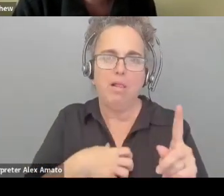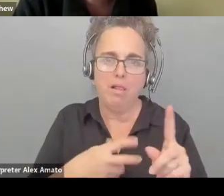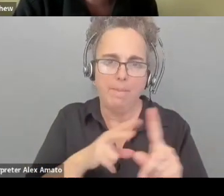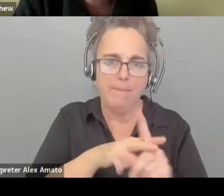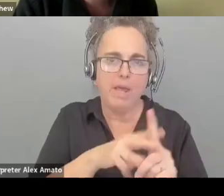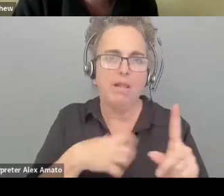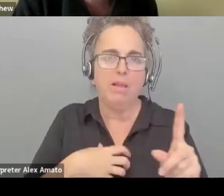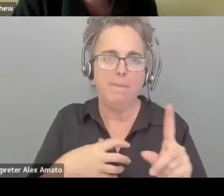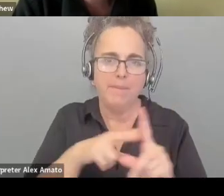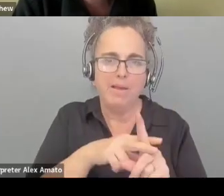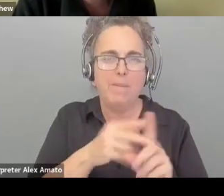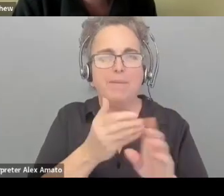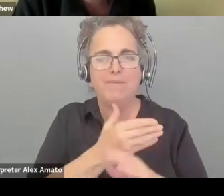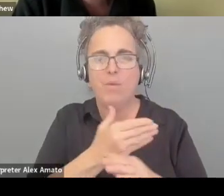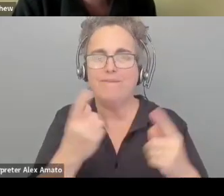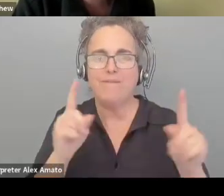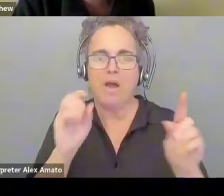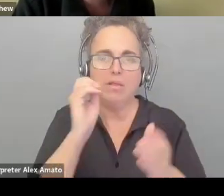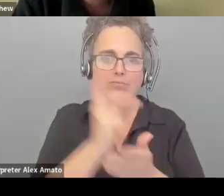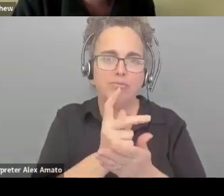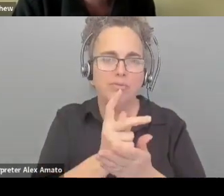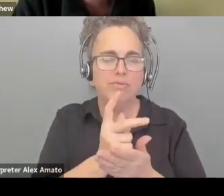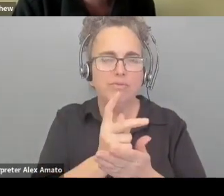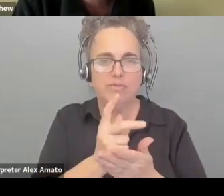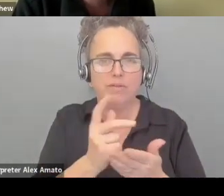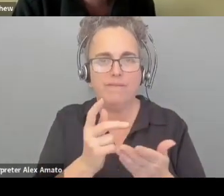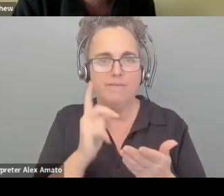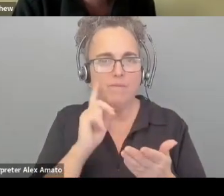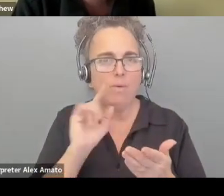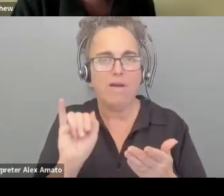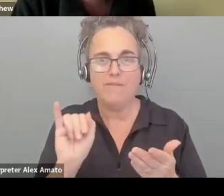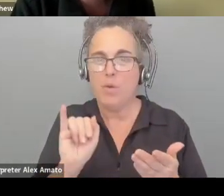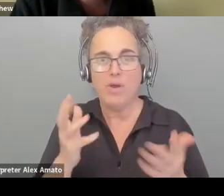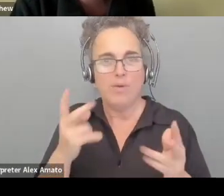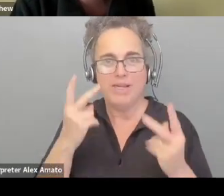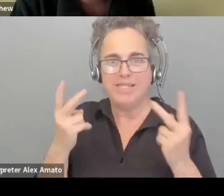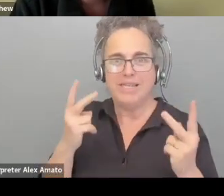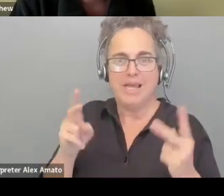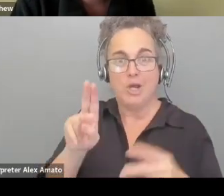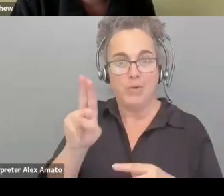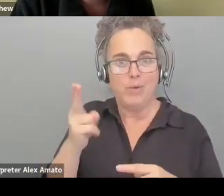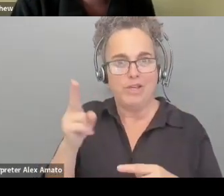We also already see the use of AI by insurance corporations like UnitedHealthcare